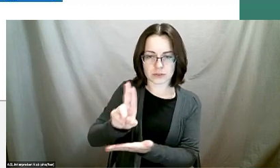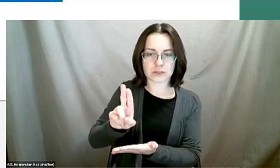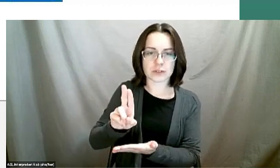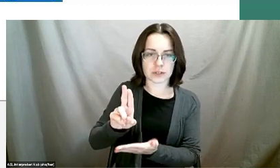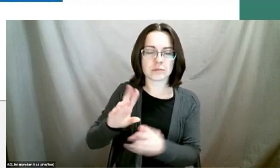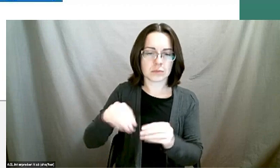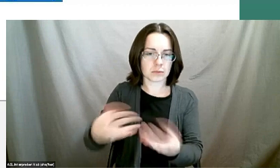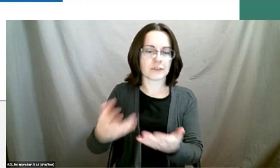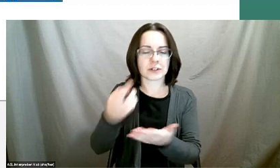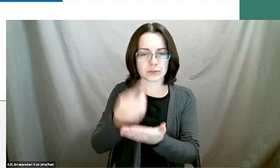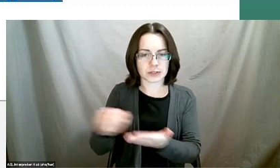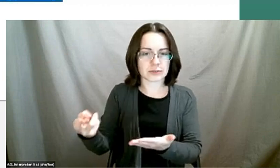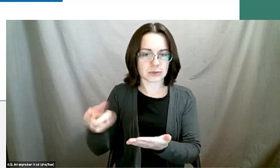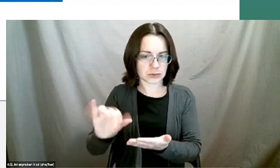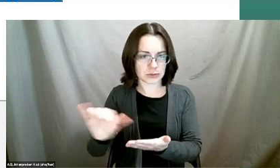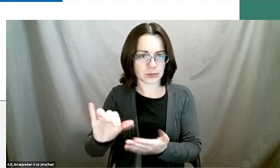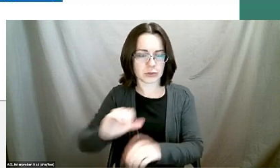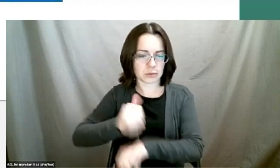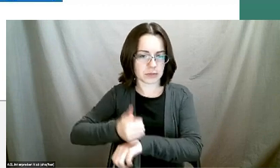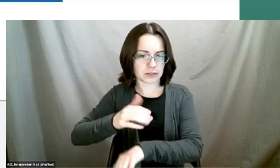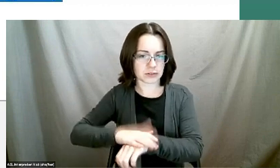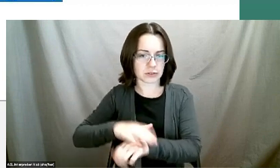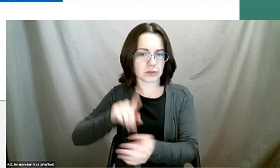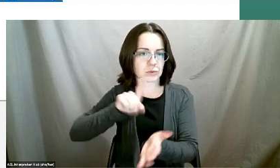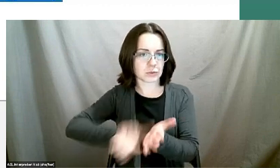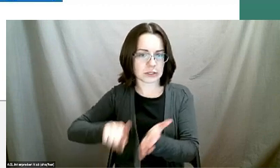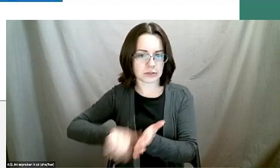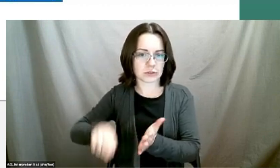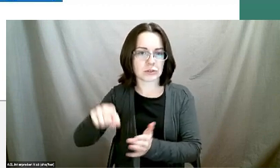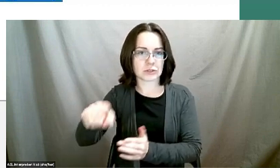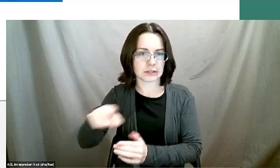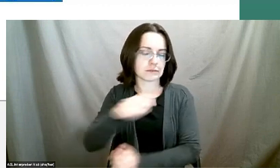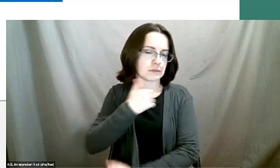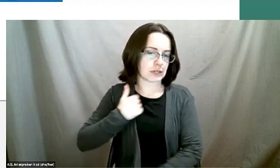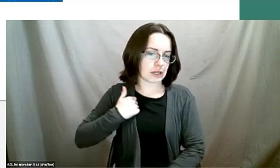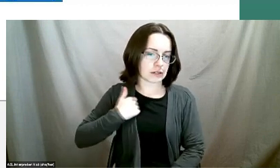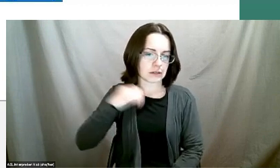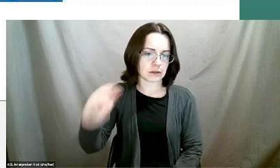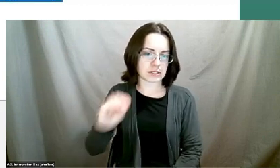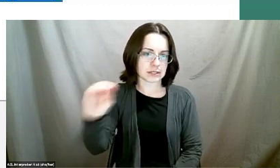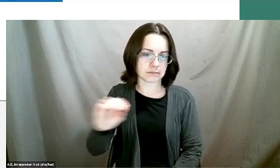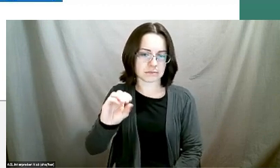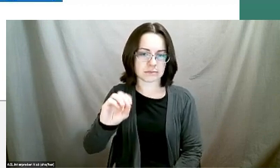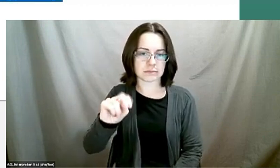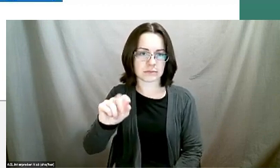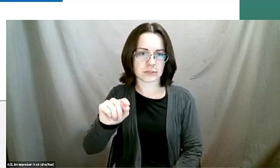on the research in Ontario, Canada. They have some resources